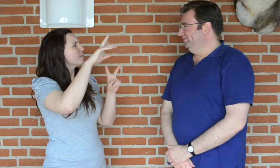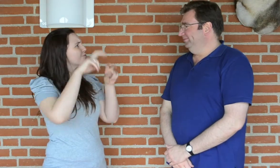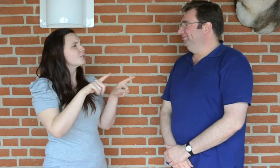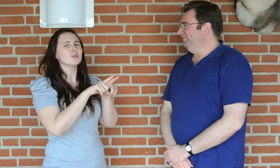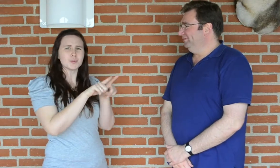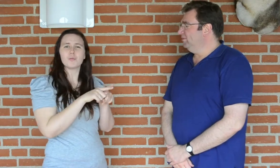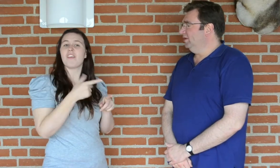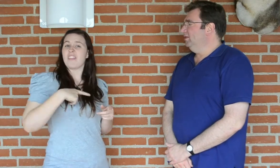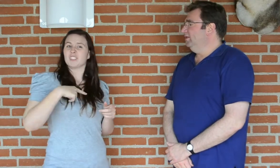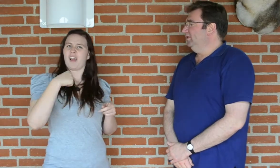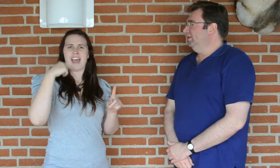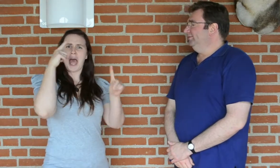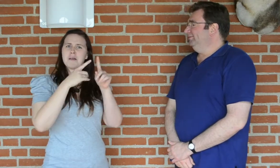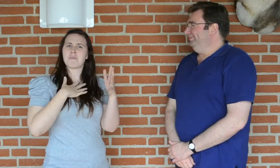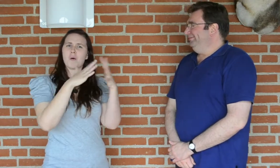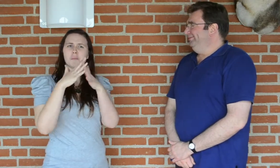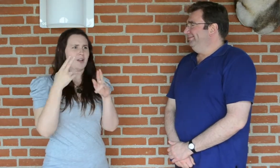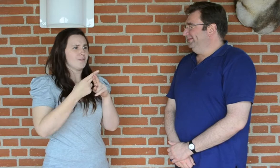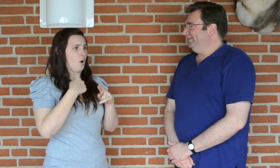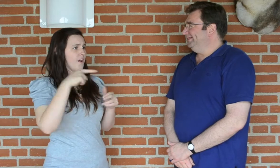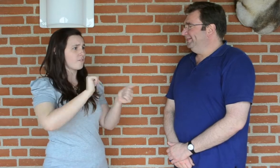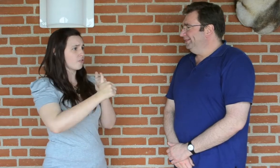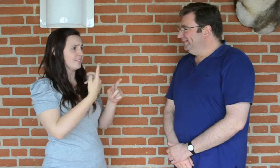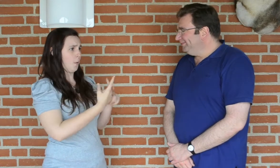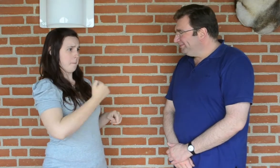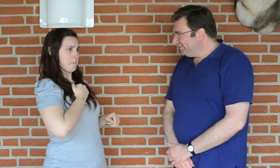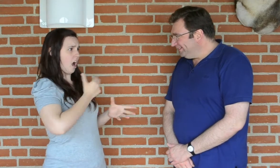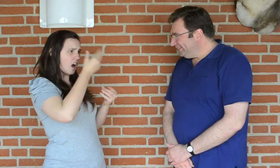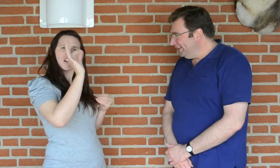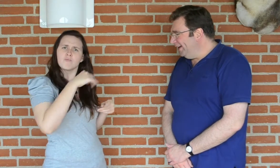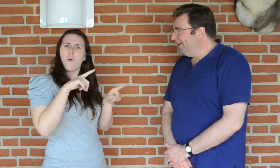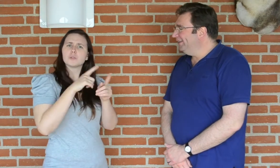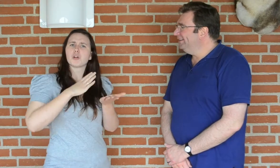people's research too. That is the aim of my website, just because I am studying frontrunners, it isn't only for me.